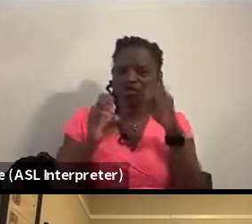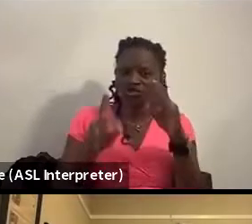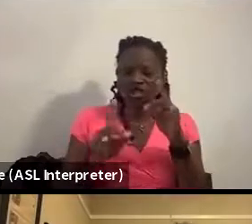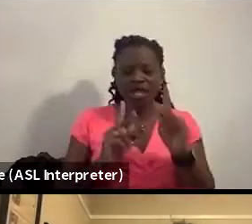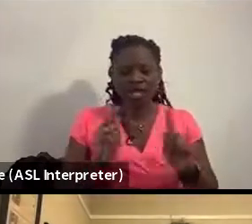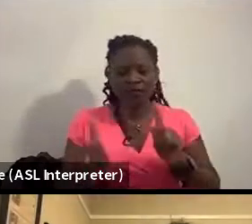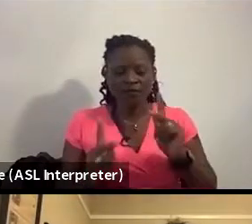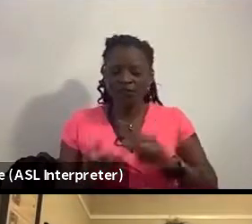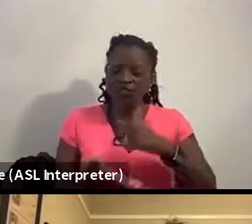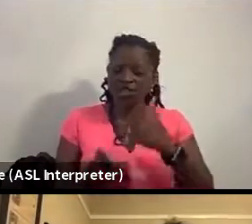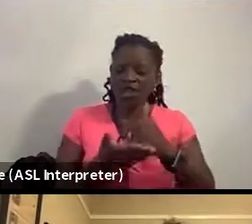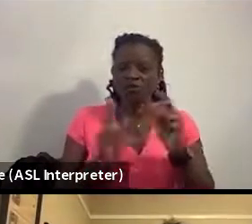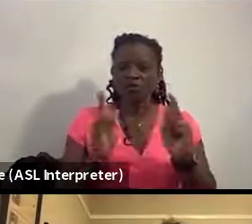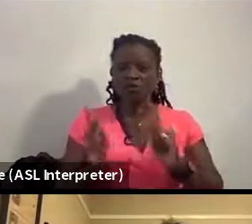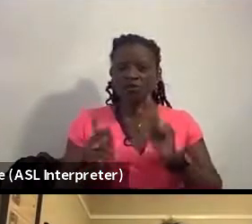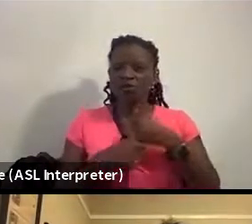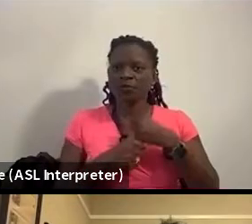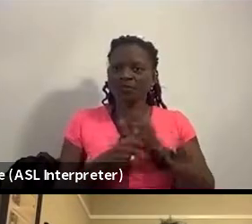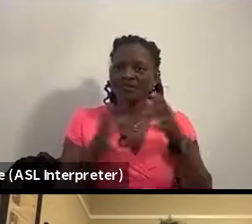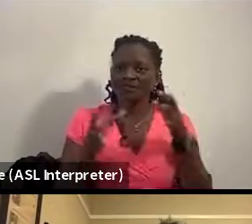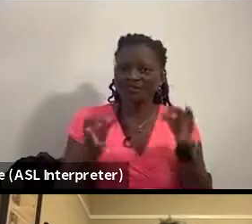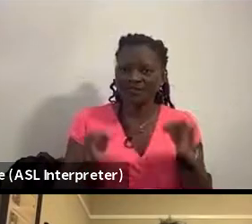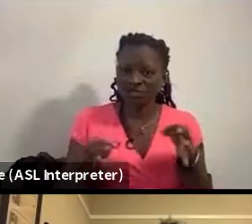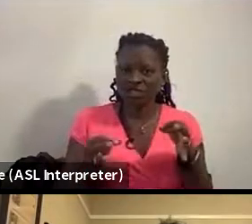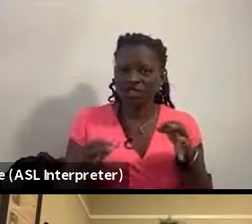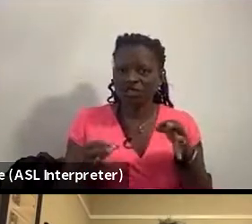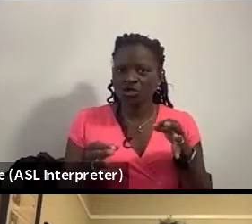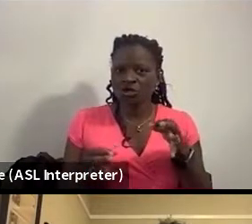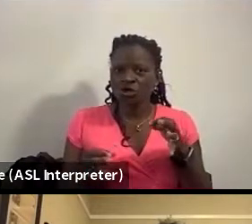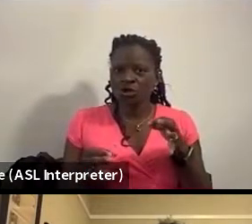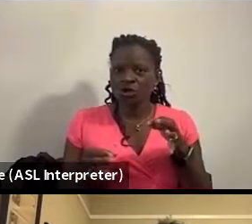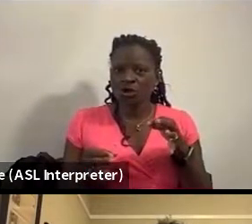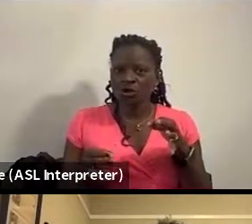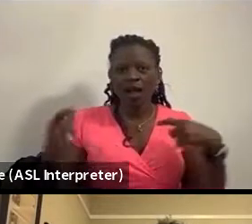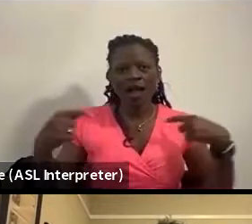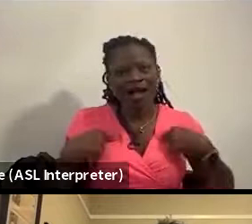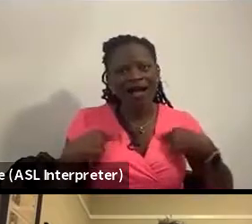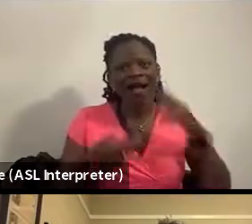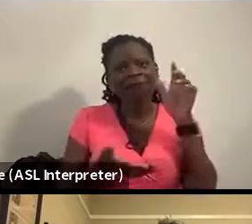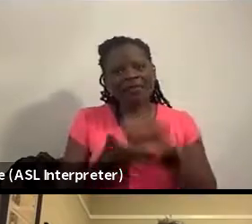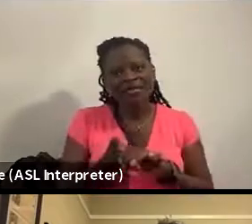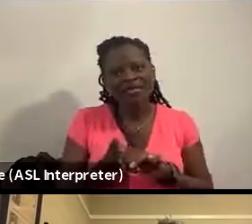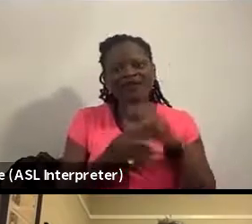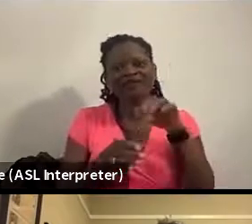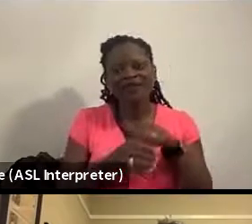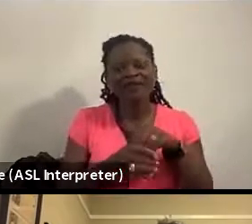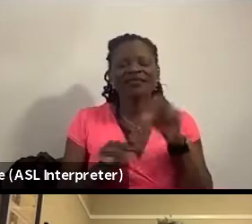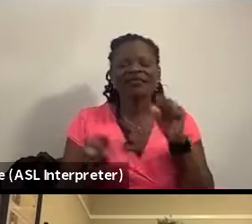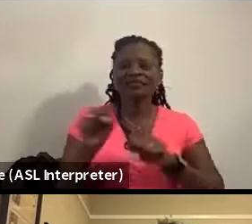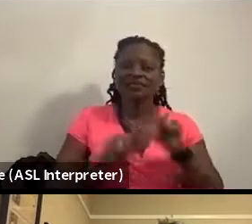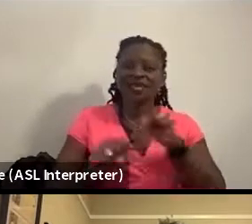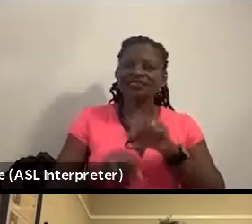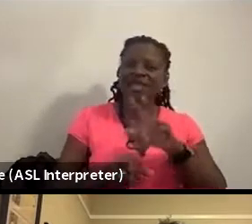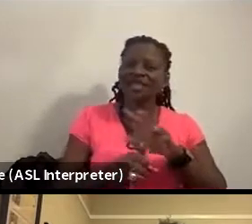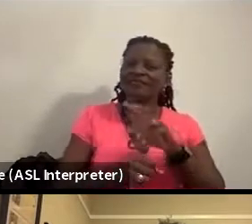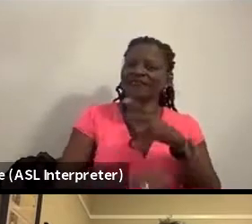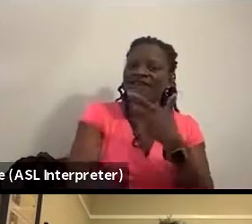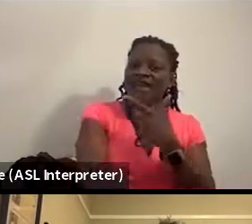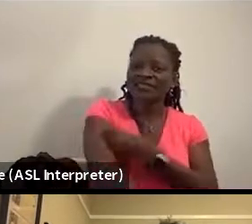Now, we obviously believe in the science and we obviously believe that this is the vaccine is one of the key factors to getting through the pandemic, including,